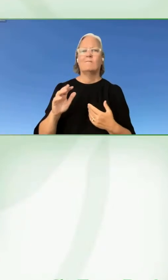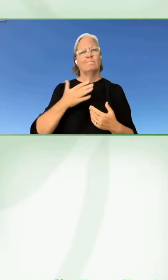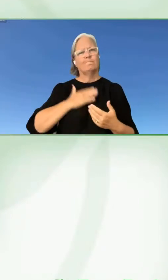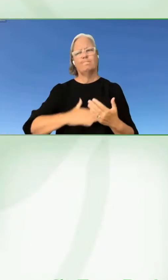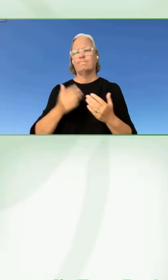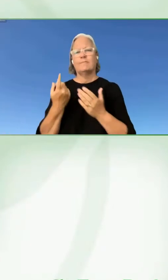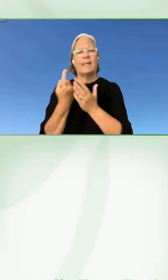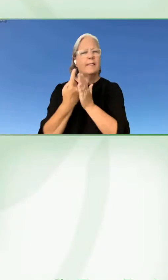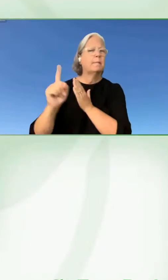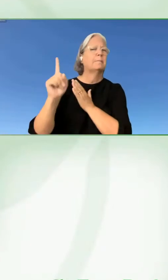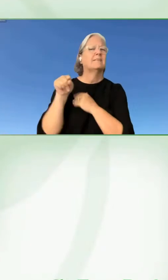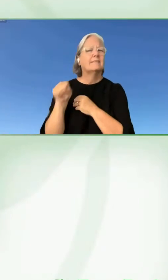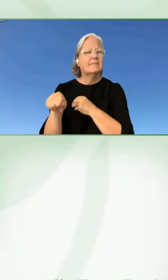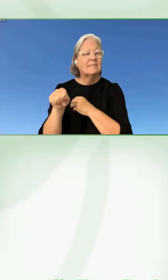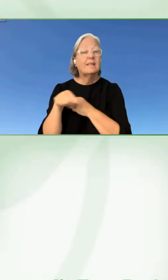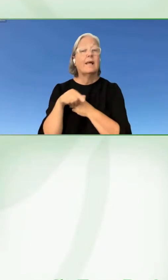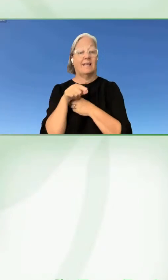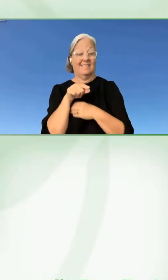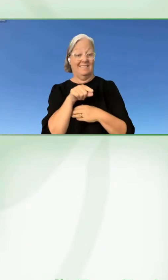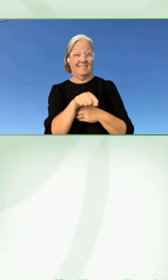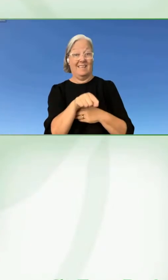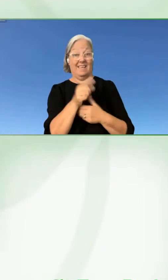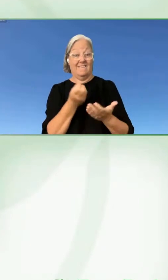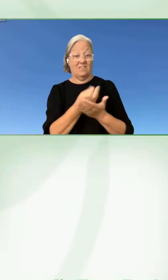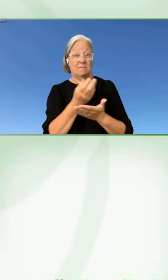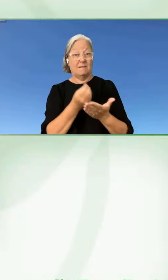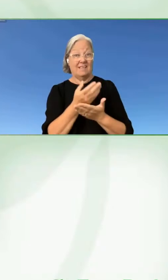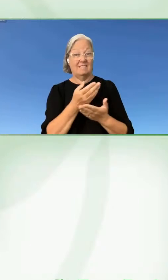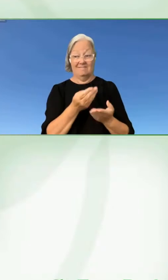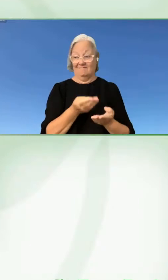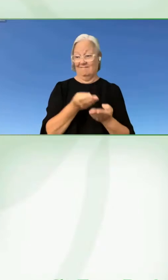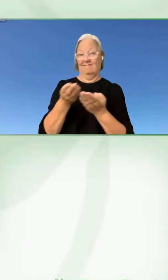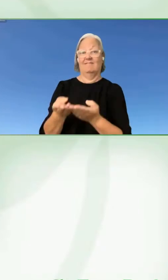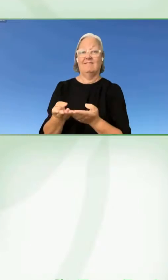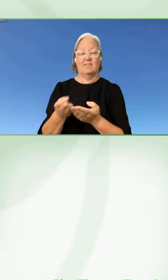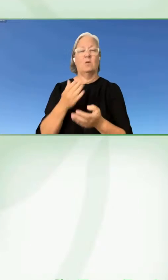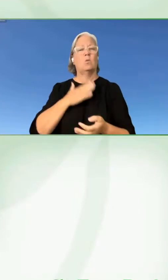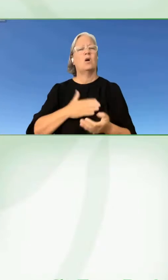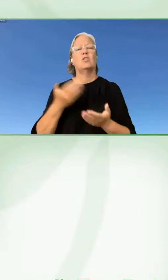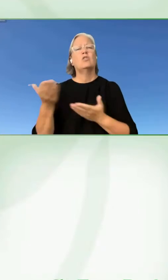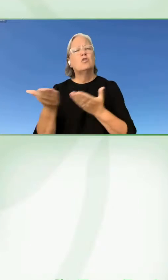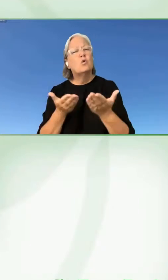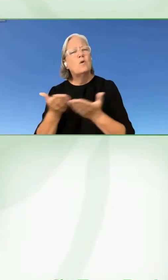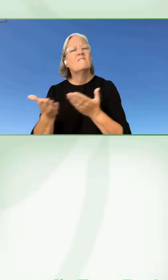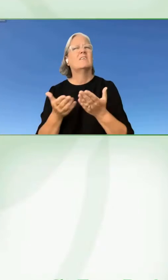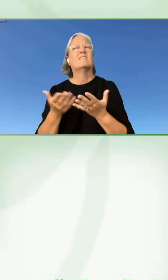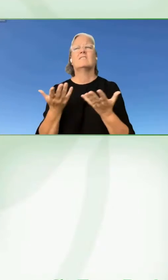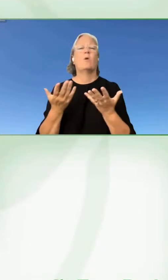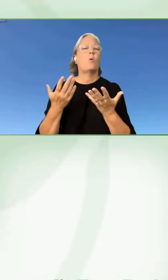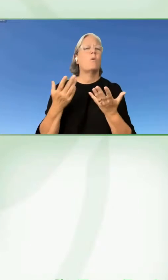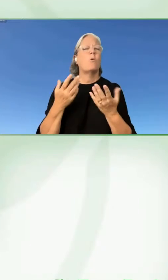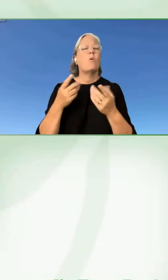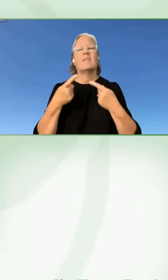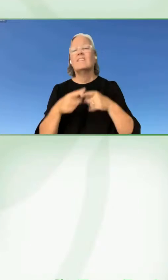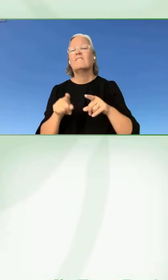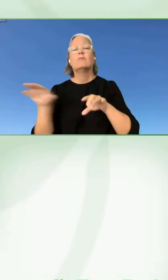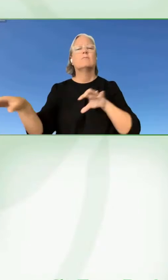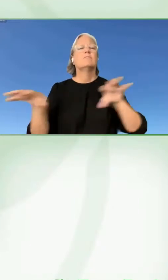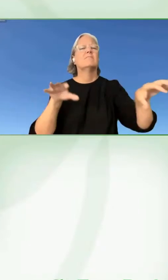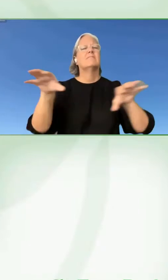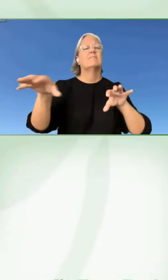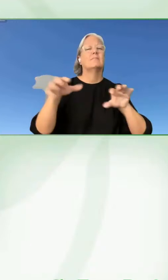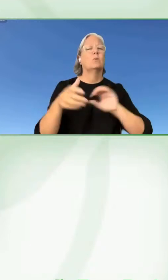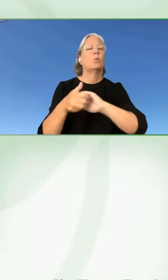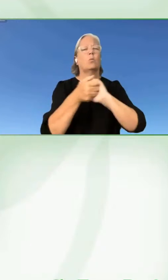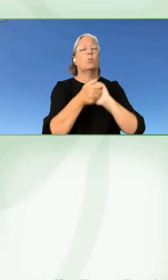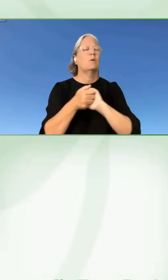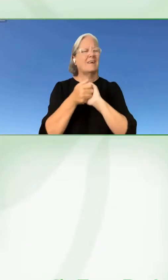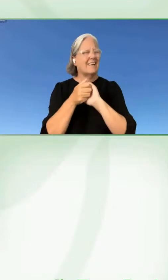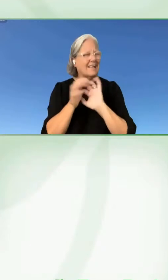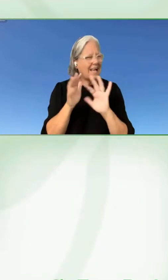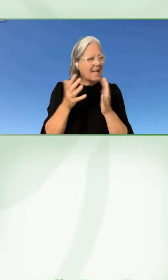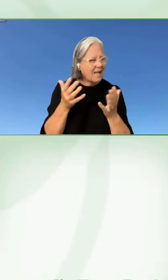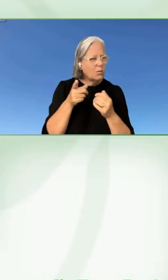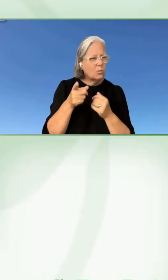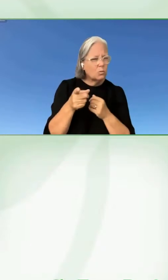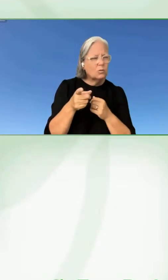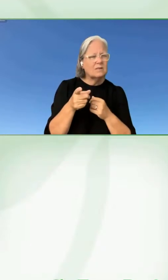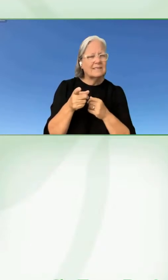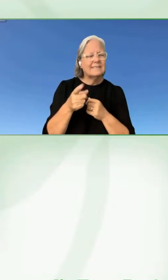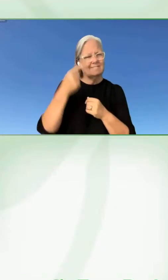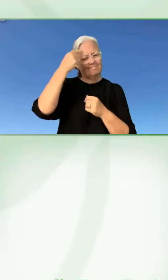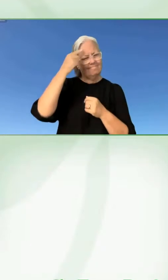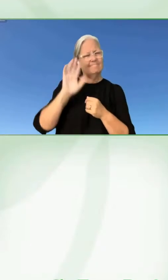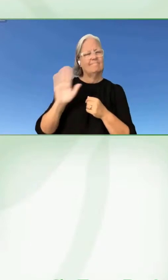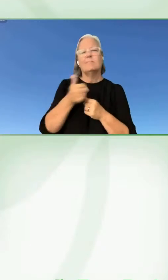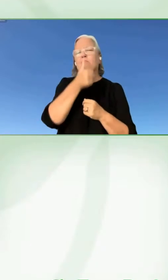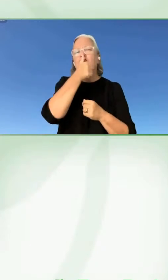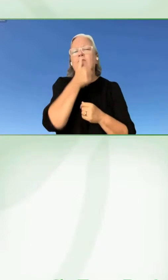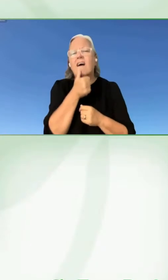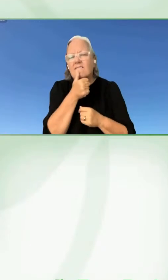We want to build a new social support people with disabilities on a case management system